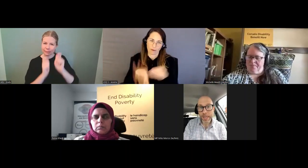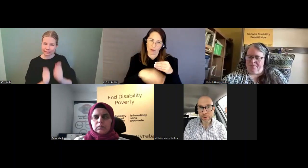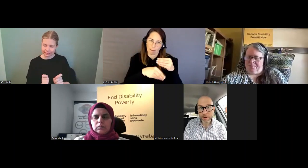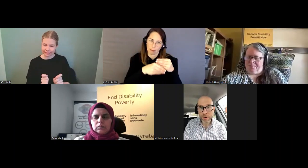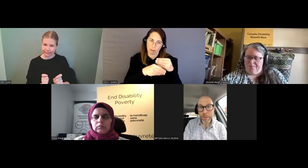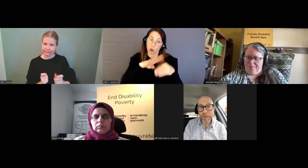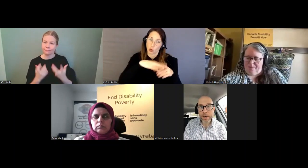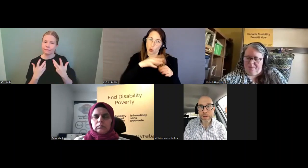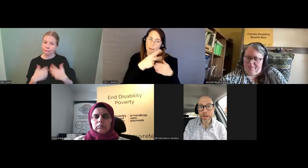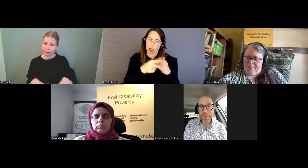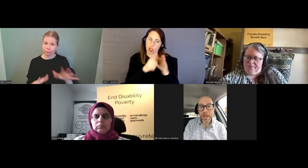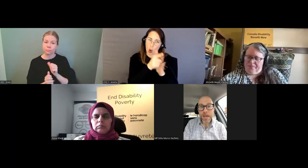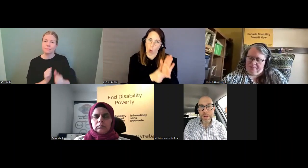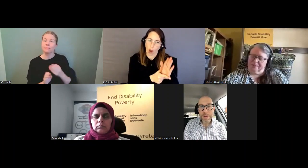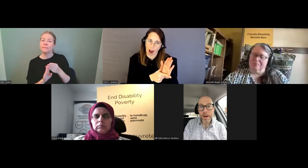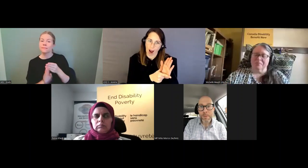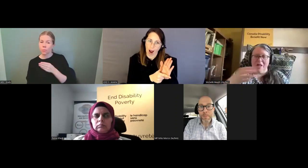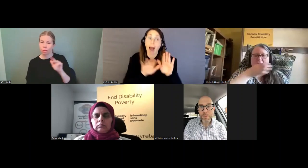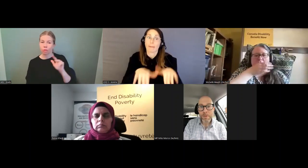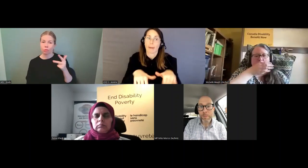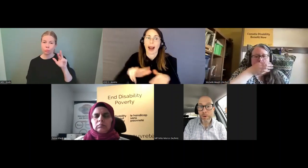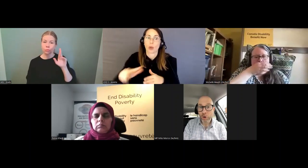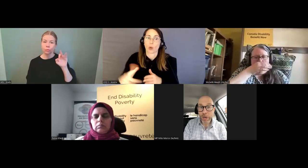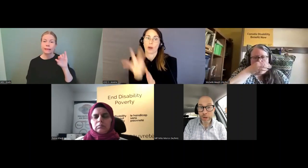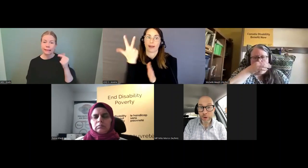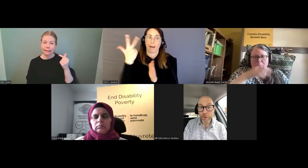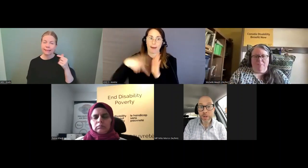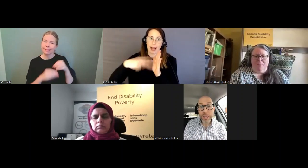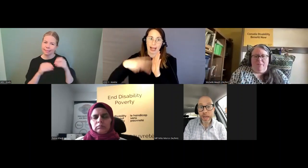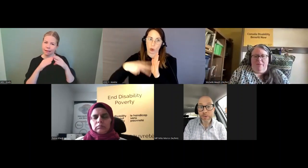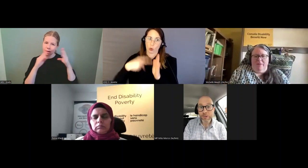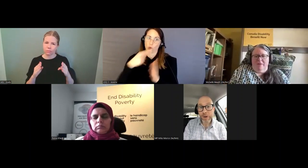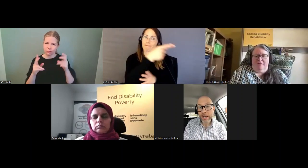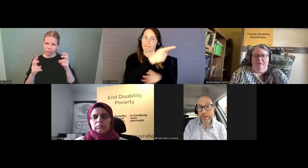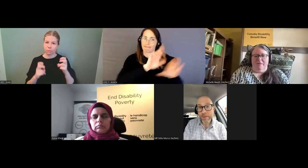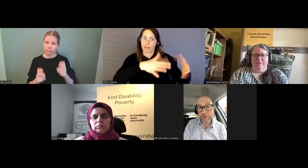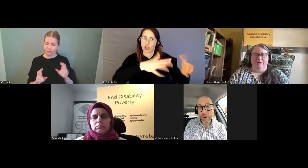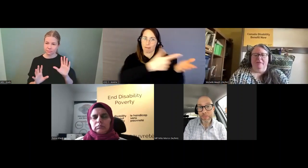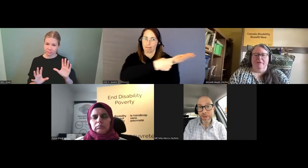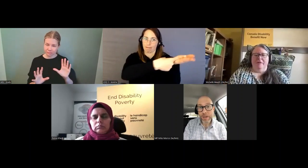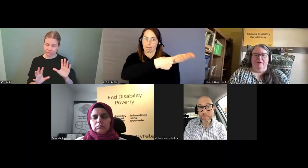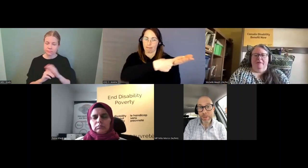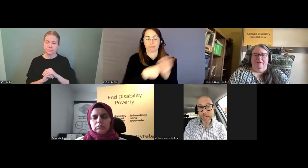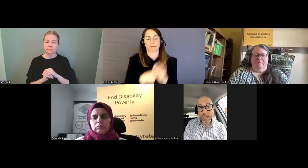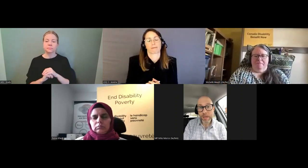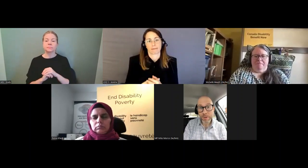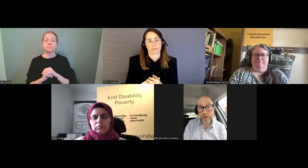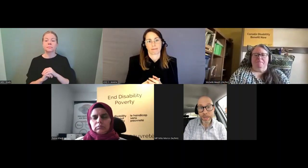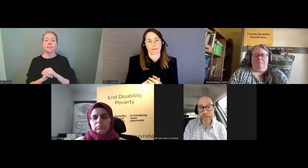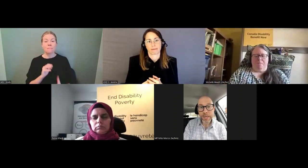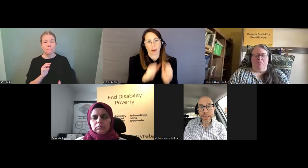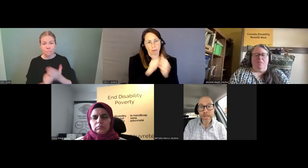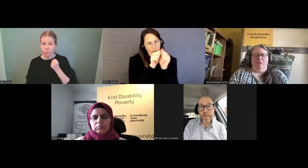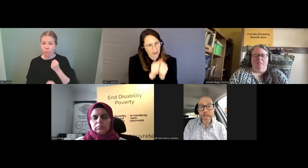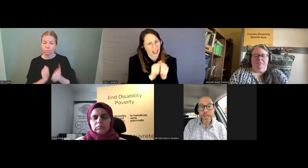OF COMMONS. THE MAJORITY OF THOSE CAME DIRECTLY FROM THE DISABILITY COMMUNITY.